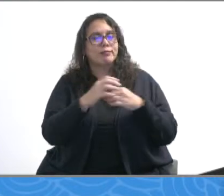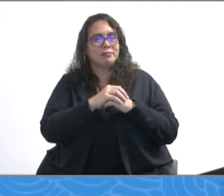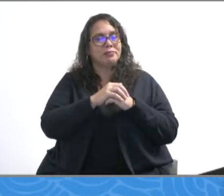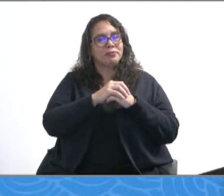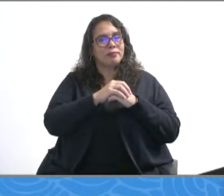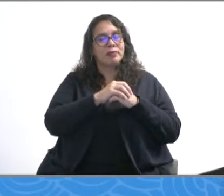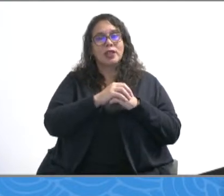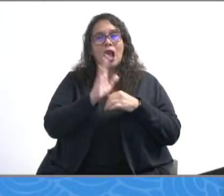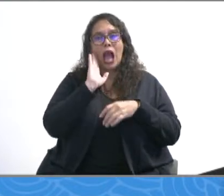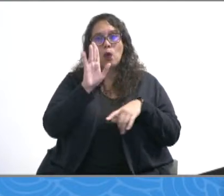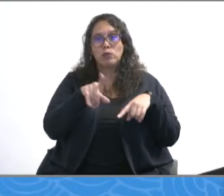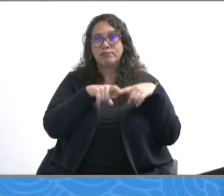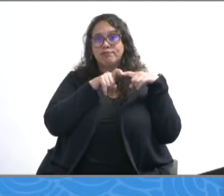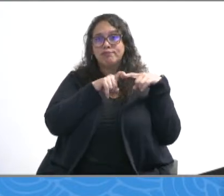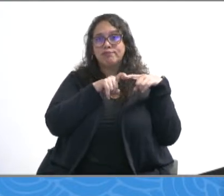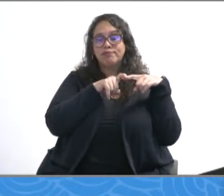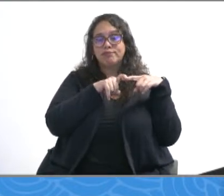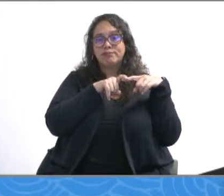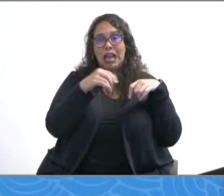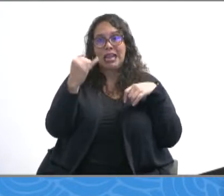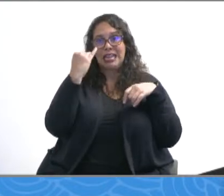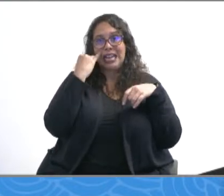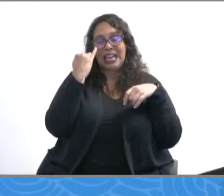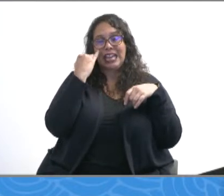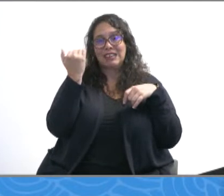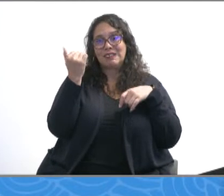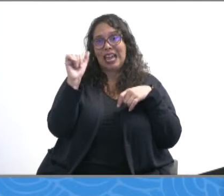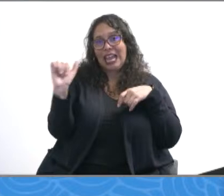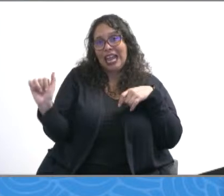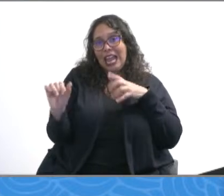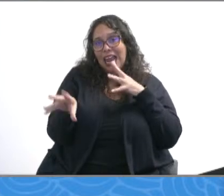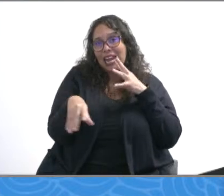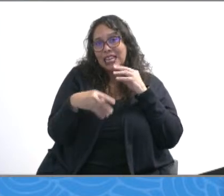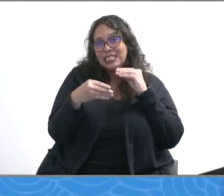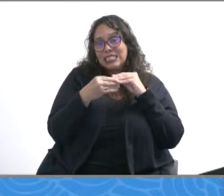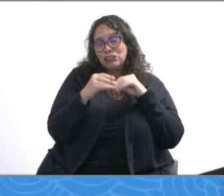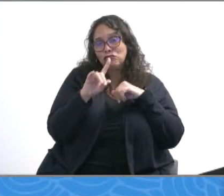I will pause now to see if we have any additional questions